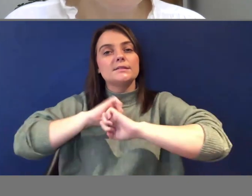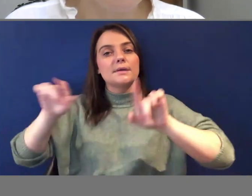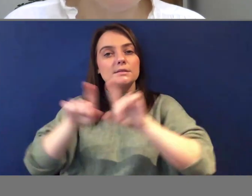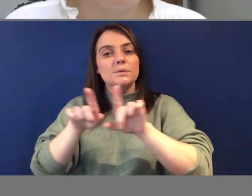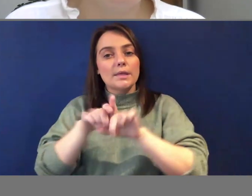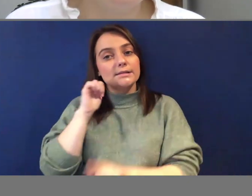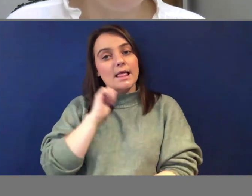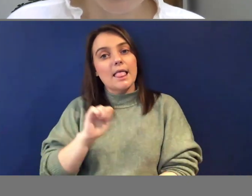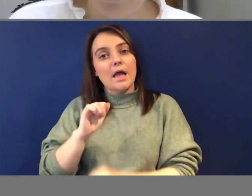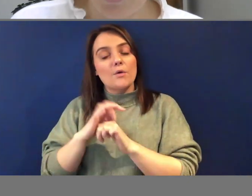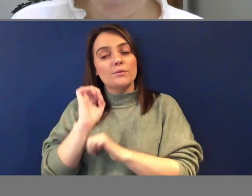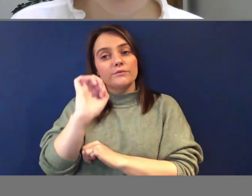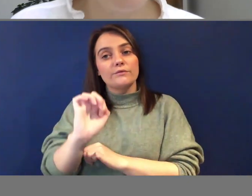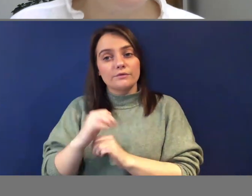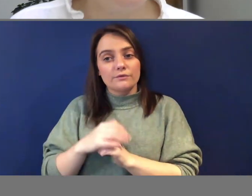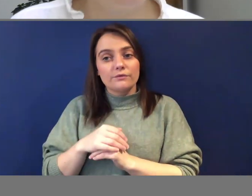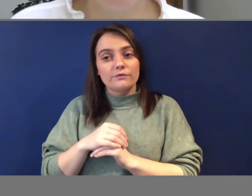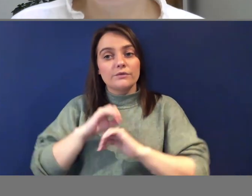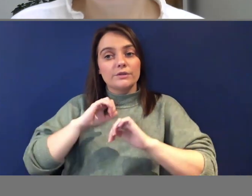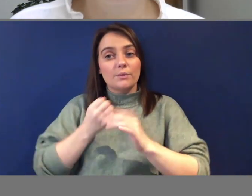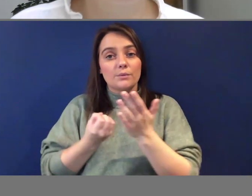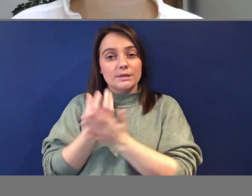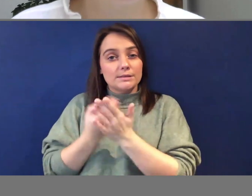the stairs and I think that's an important one and we'll talk about that a little more